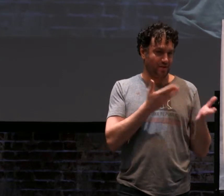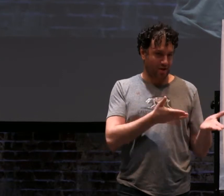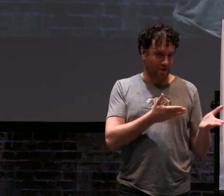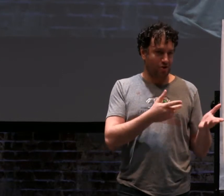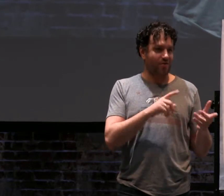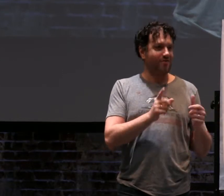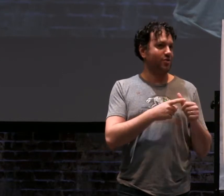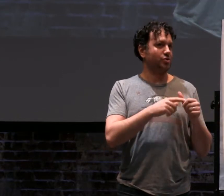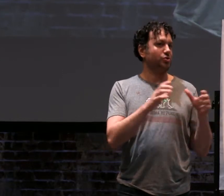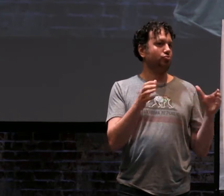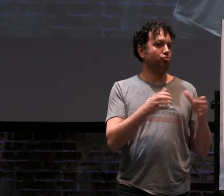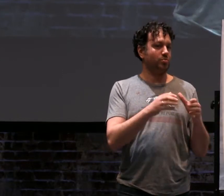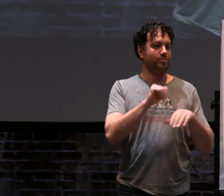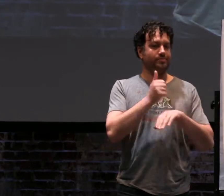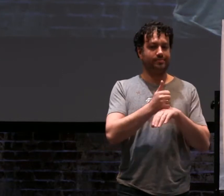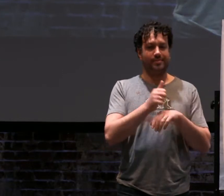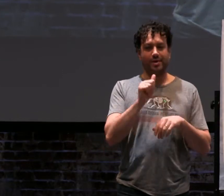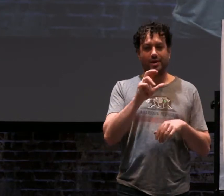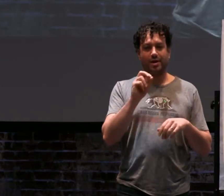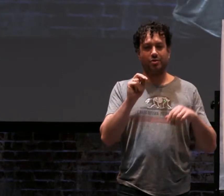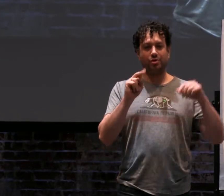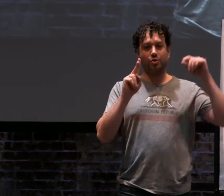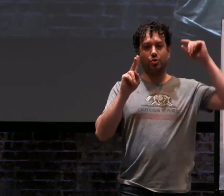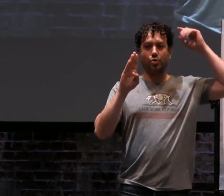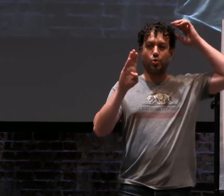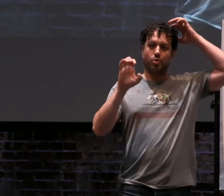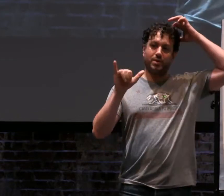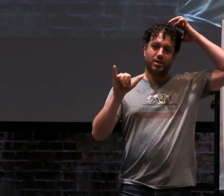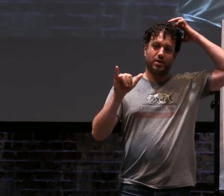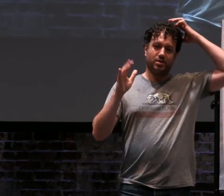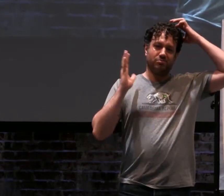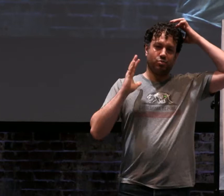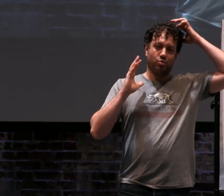We were at the conference, I was there. That was the first group when we first set up the...